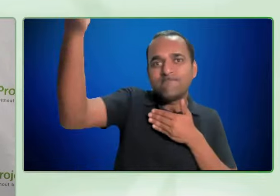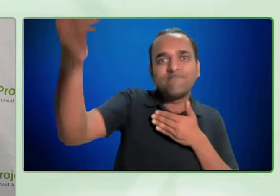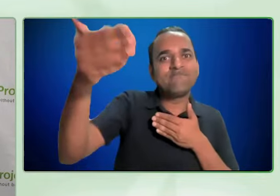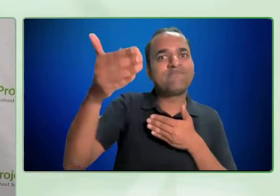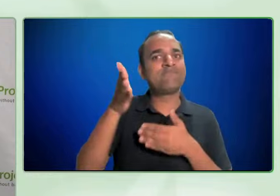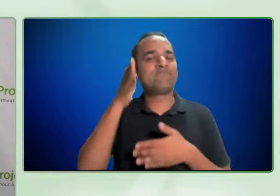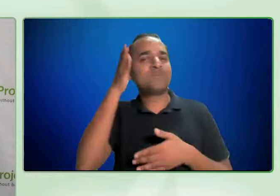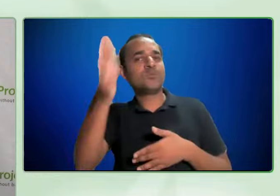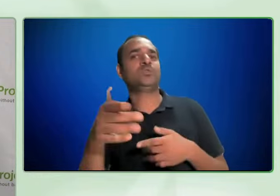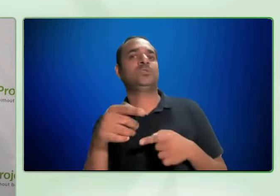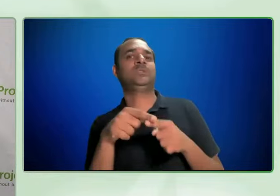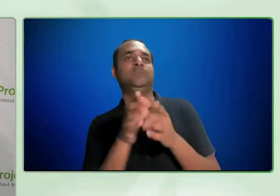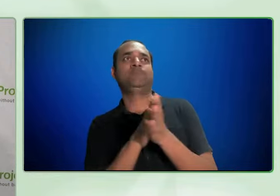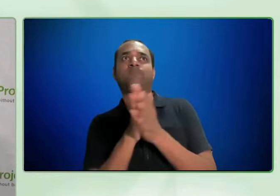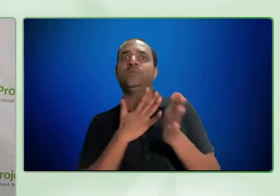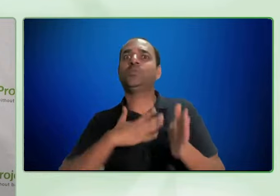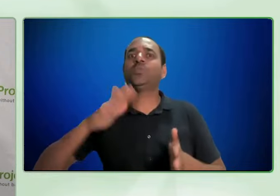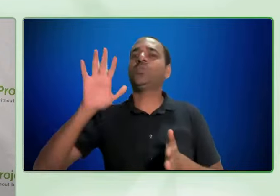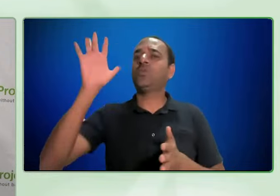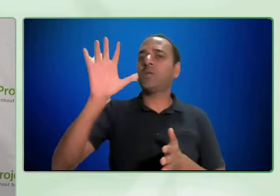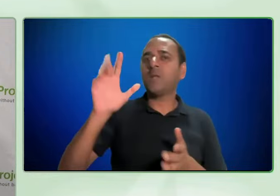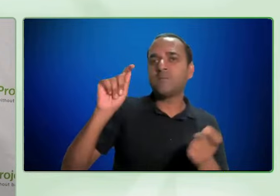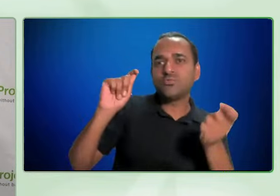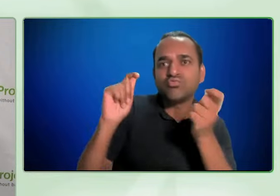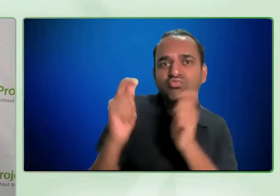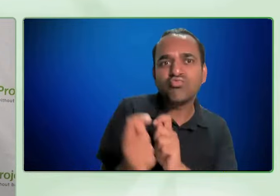Any parting thoughts you would like to share?